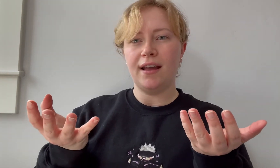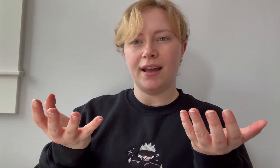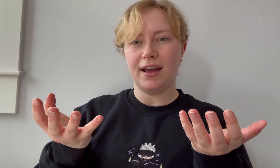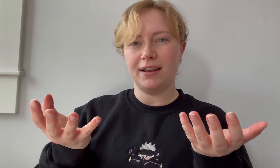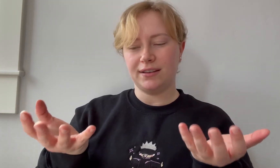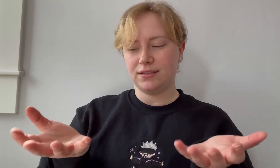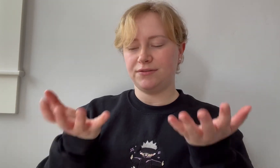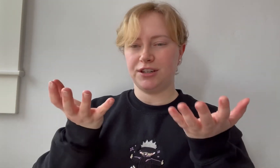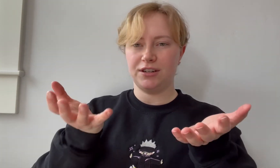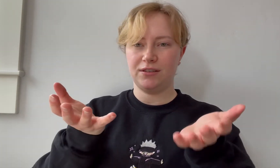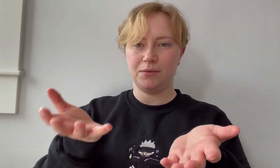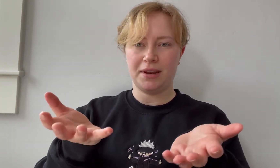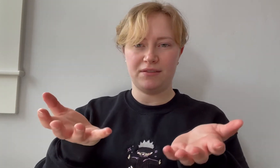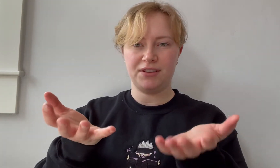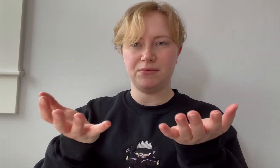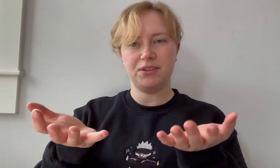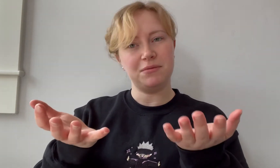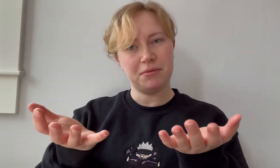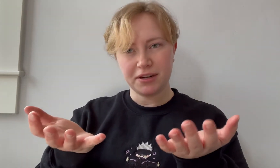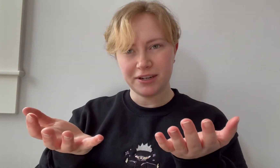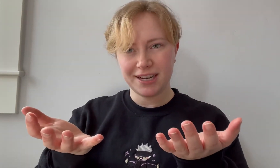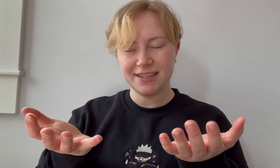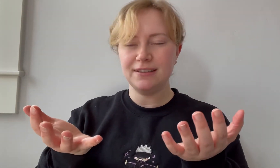and as if you're waiting for something to put in your hands